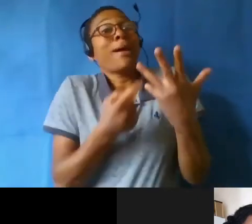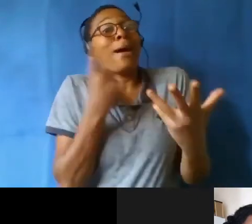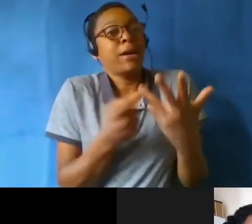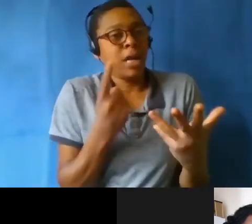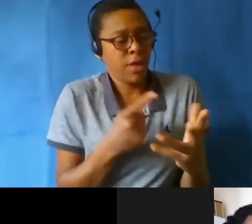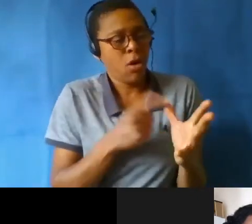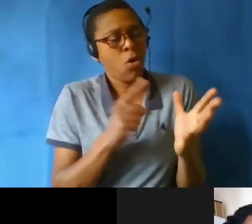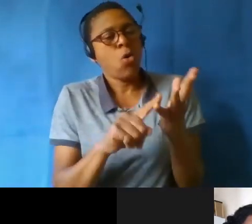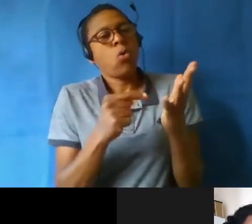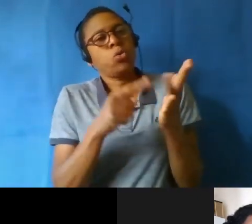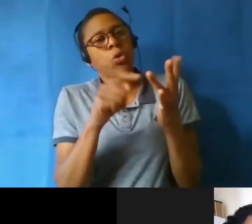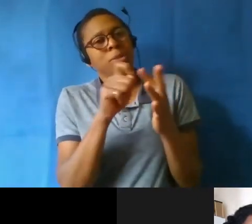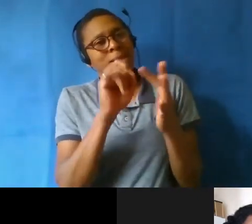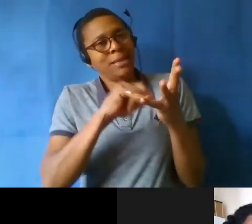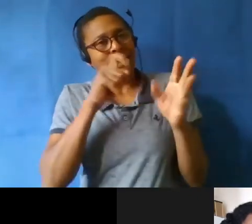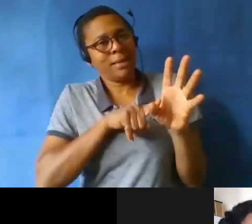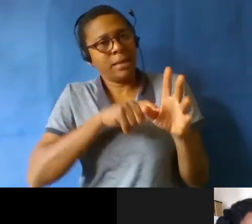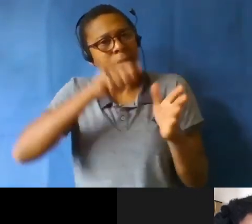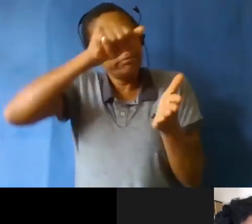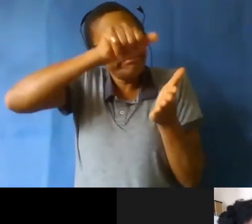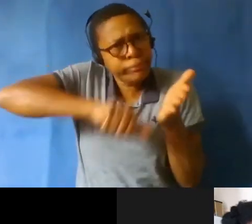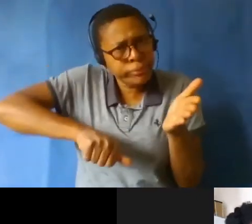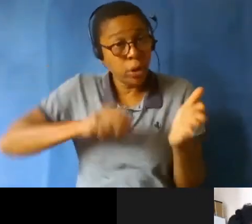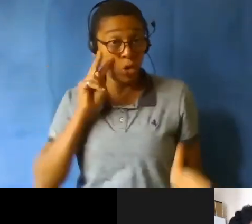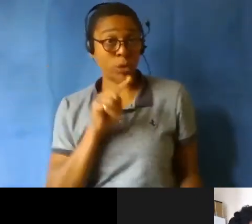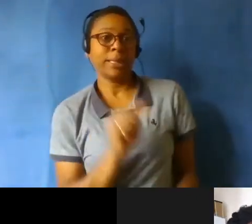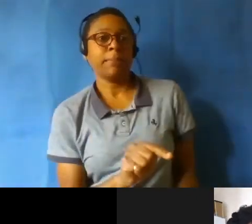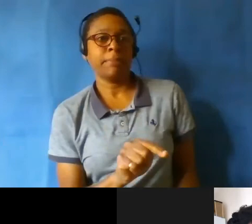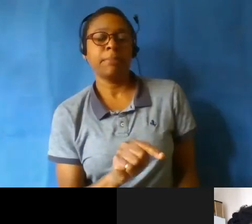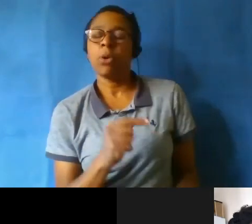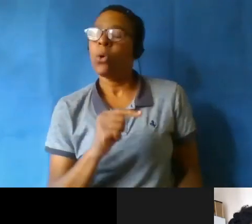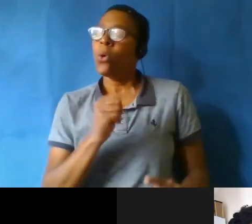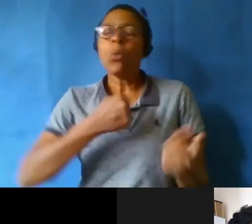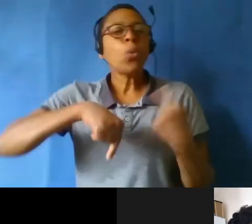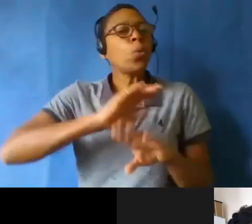because we do not believe Black people when we say we are dying when we say we